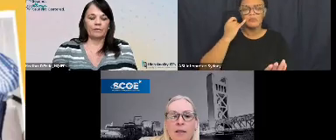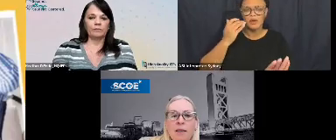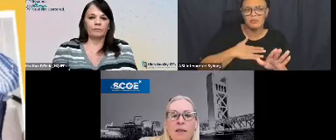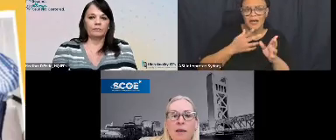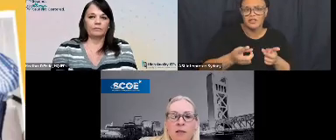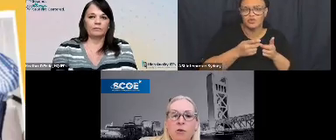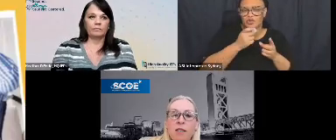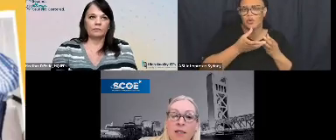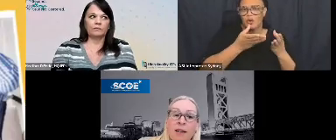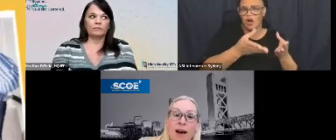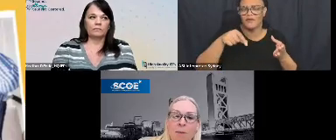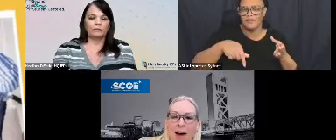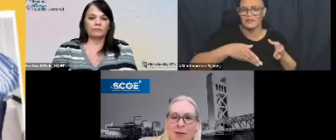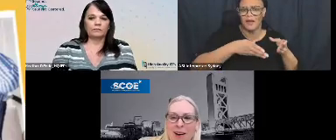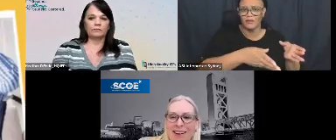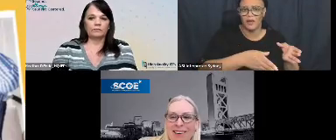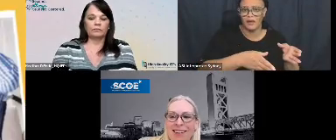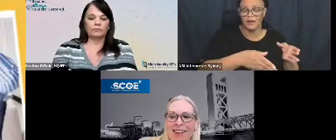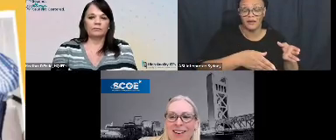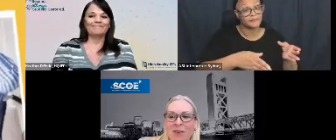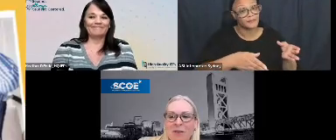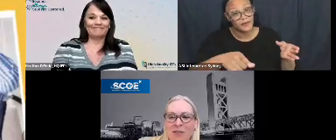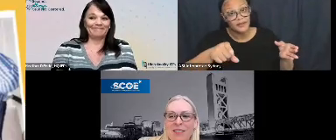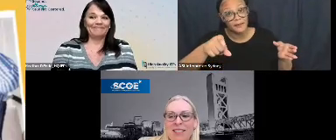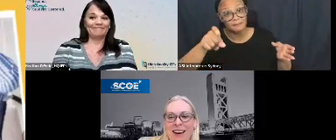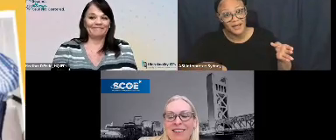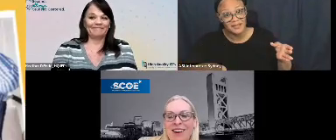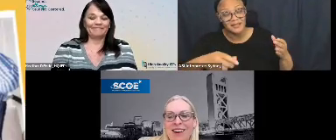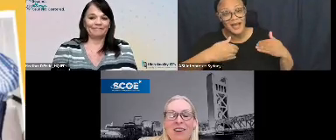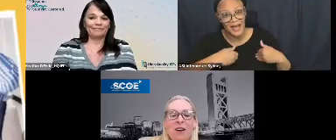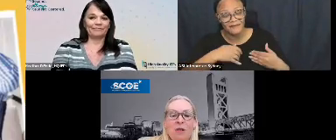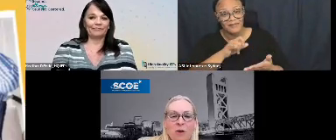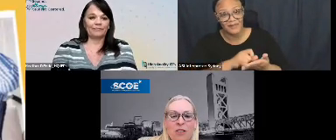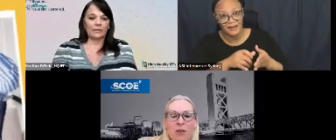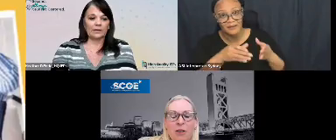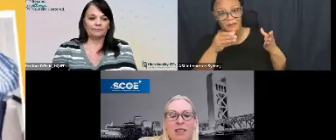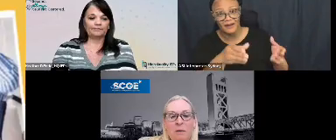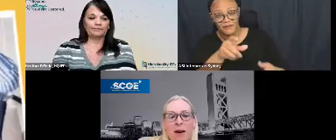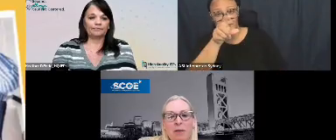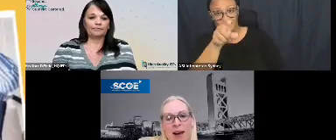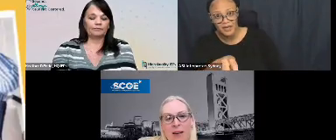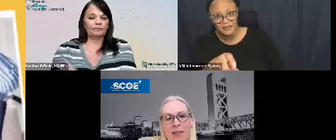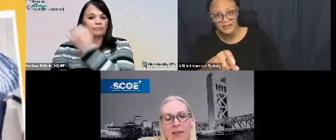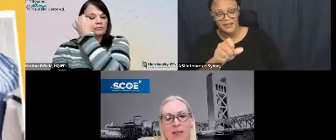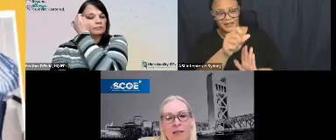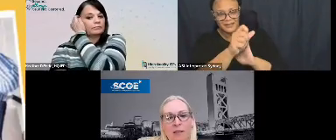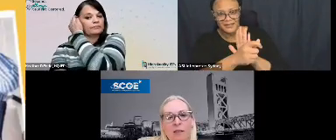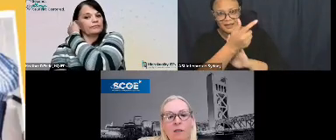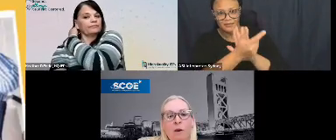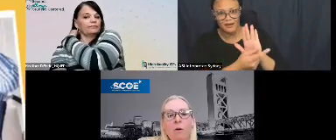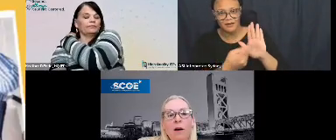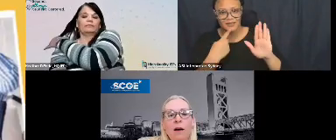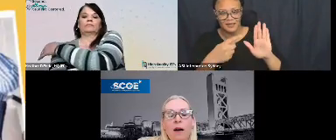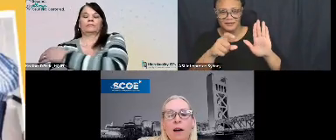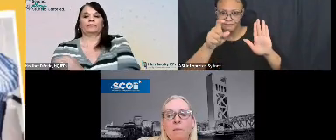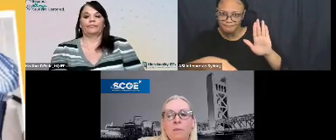is is that districts need to have a pathway under state law for students to be able to access. So,